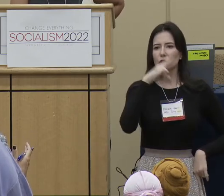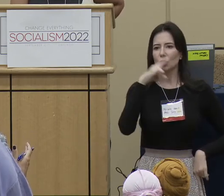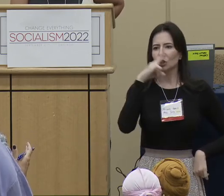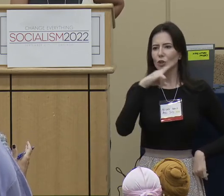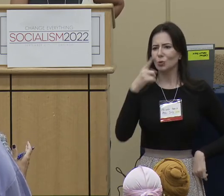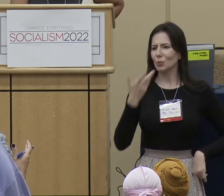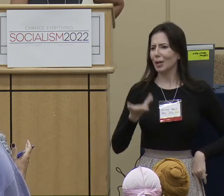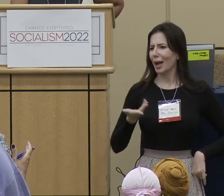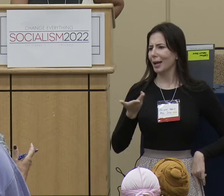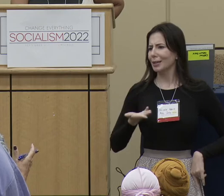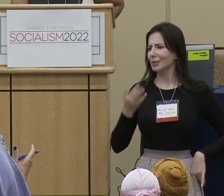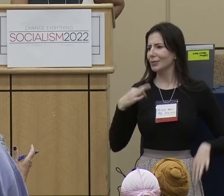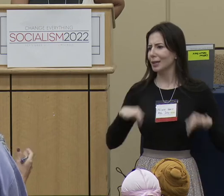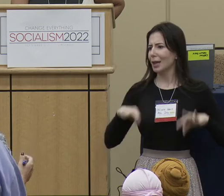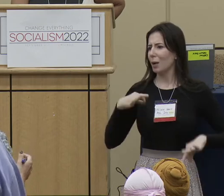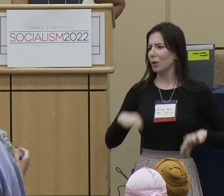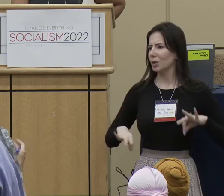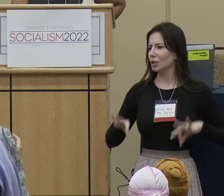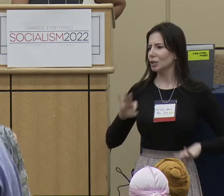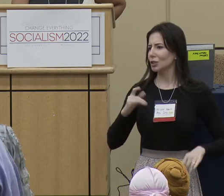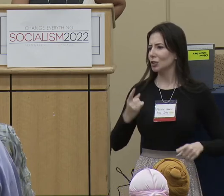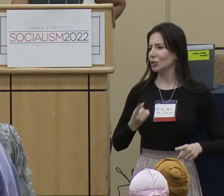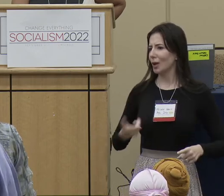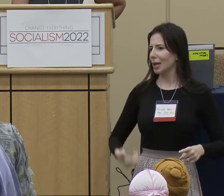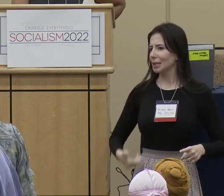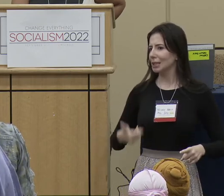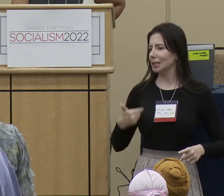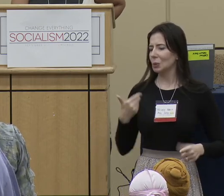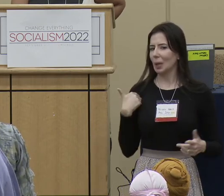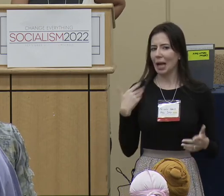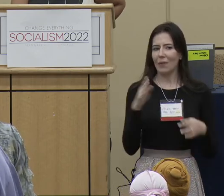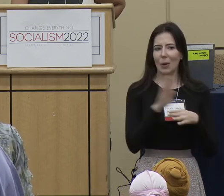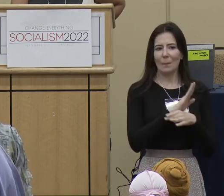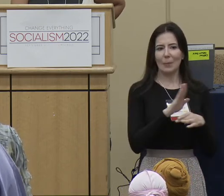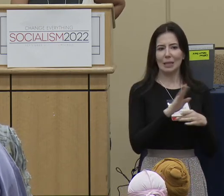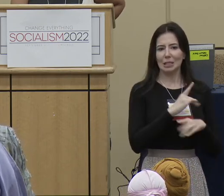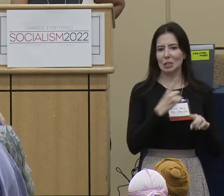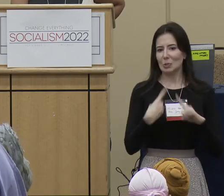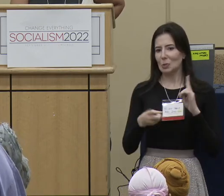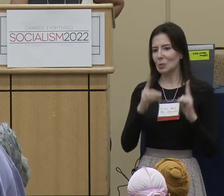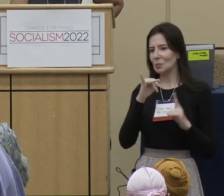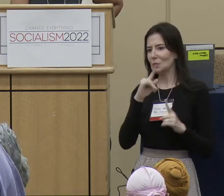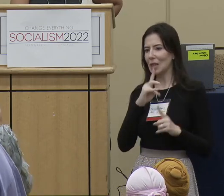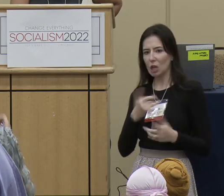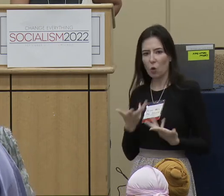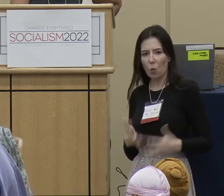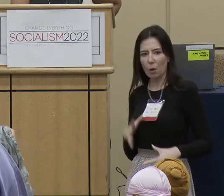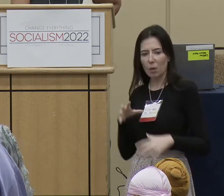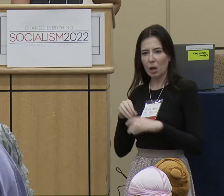feel like imposters. They are like we're kind of capitalists, aren't we, because we have a business, but we really don't